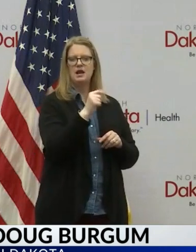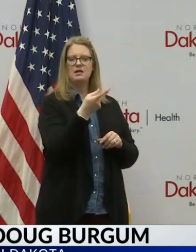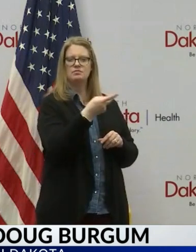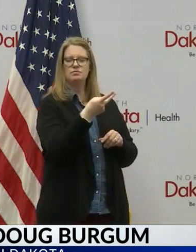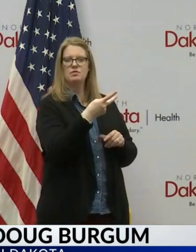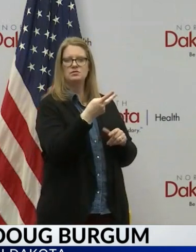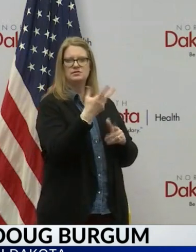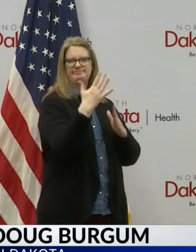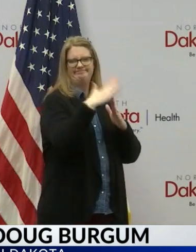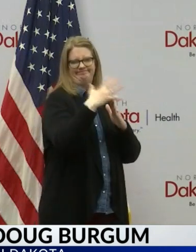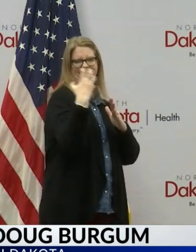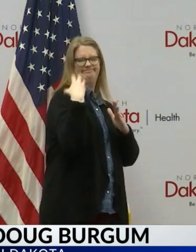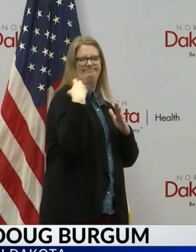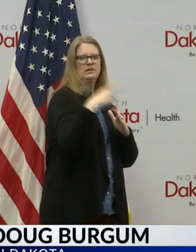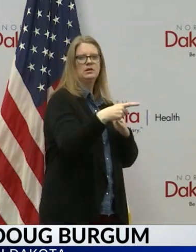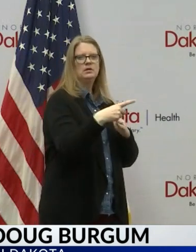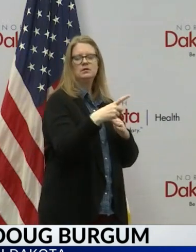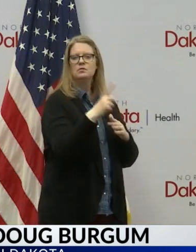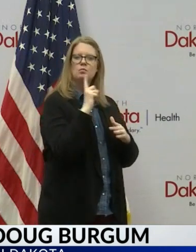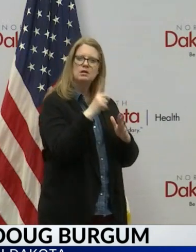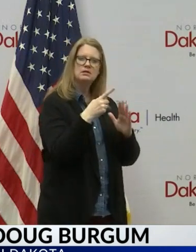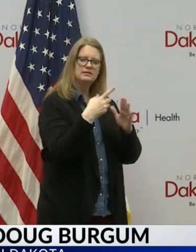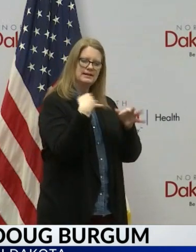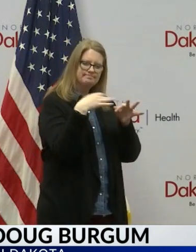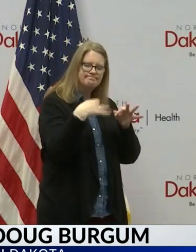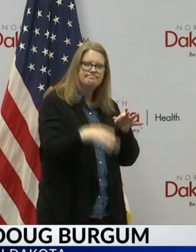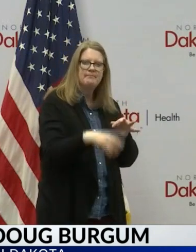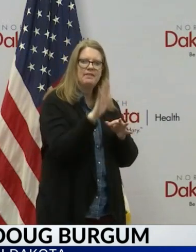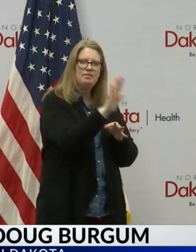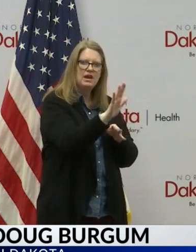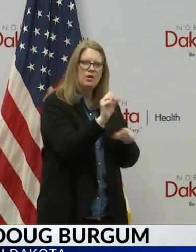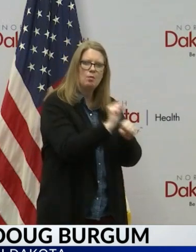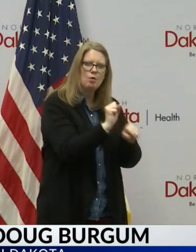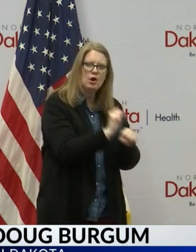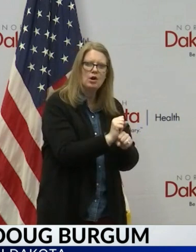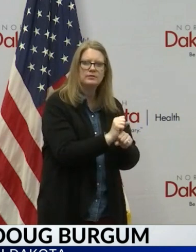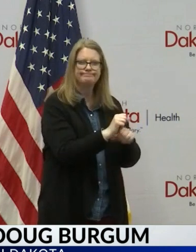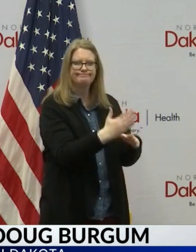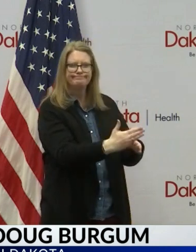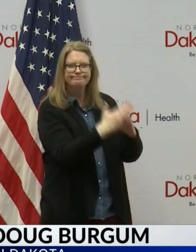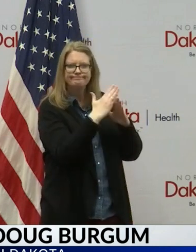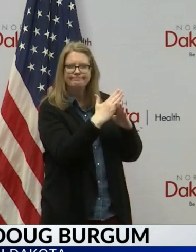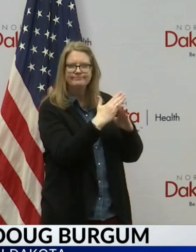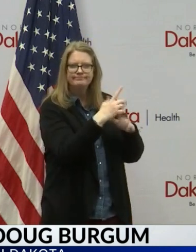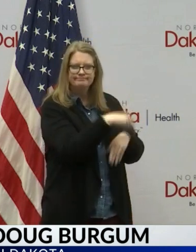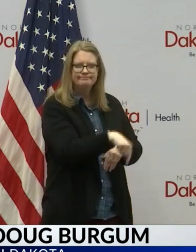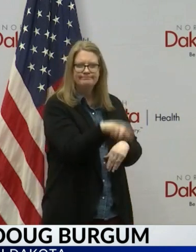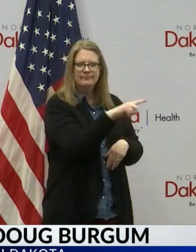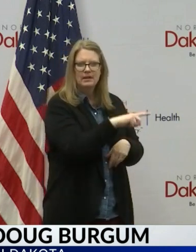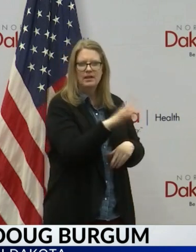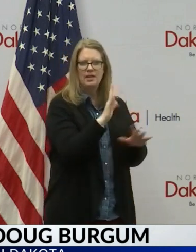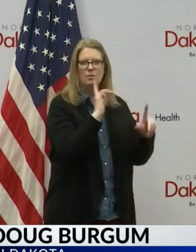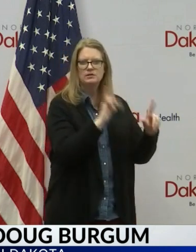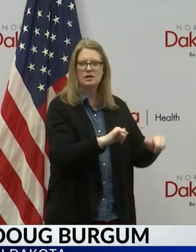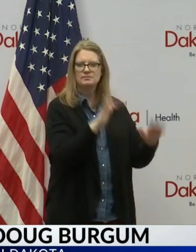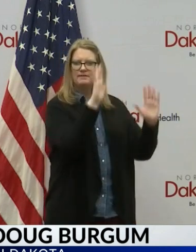AND COLONEL COULD BE RAIN OF THE FIFTH BOMB WING SHARED WITH US ALL THE GREAT PRACTICES THAT